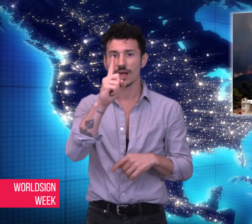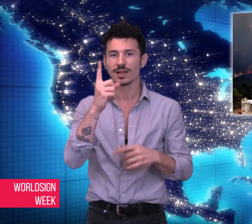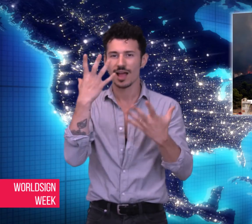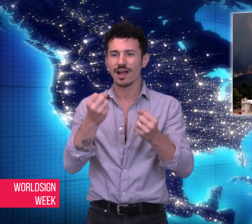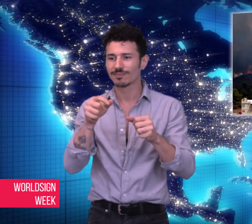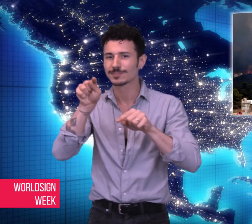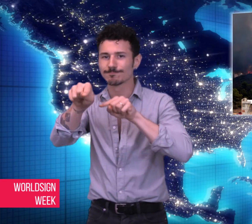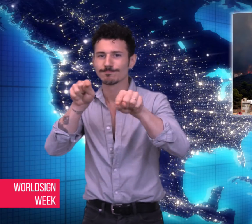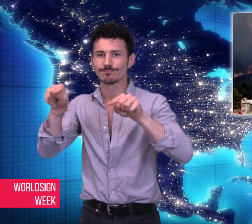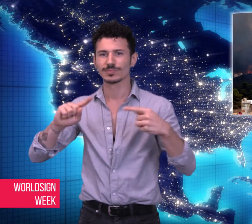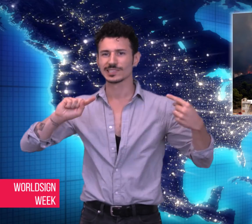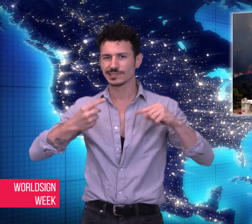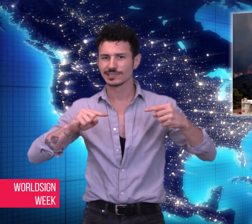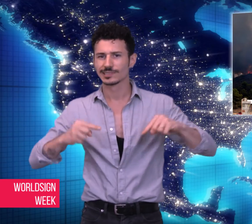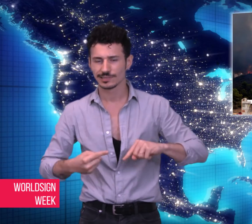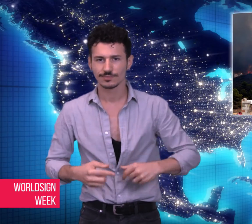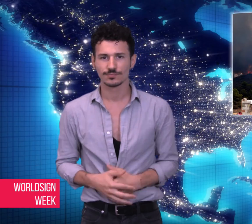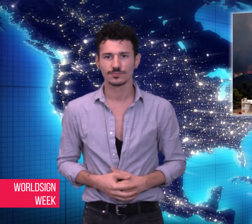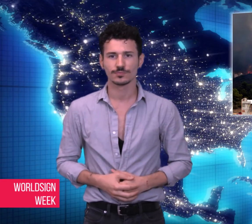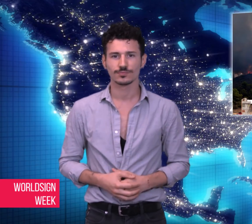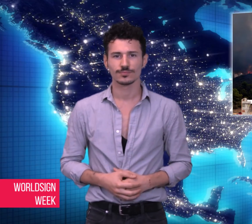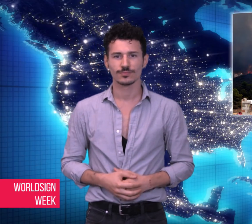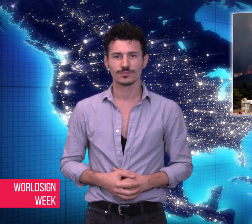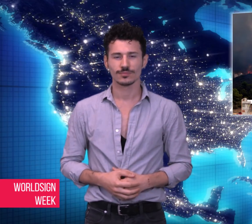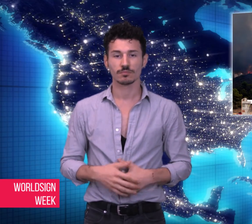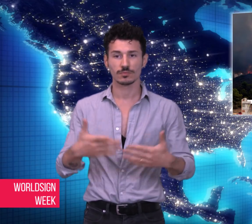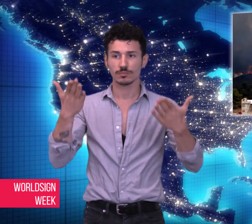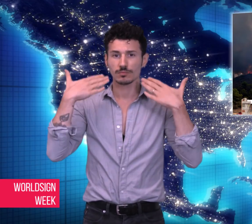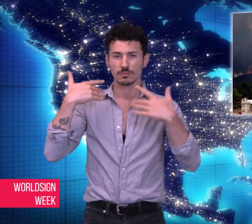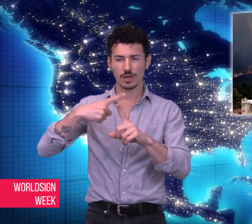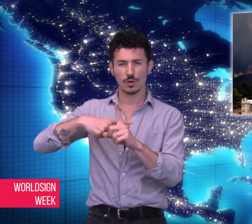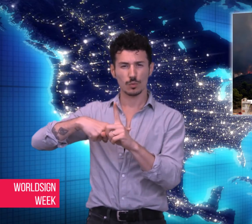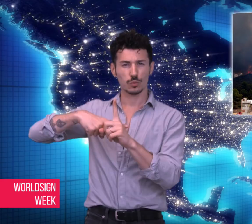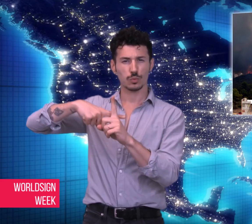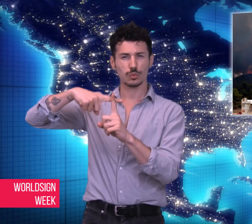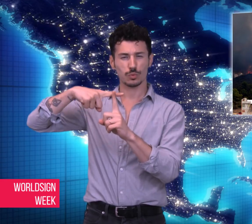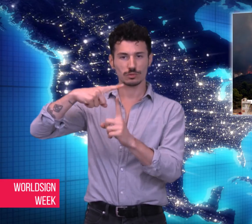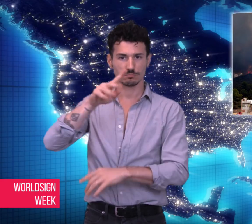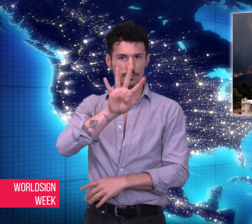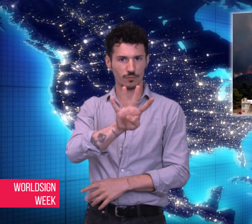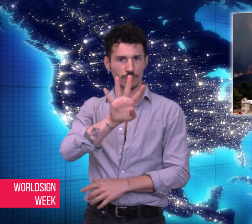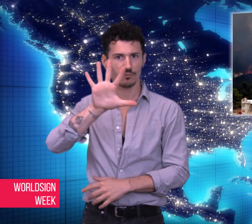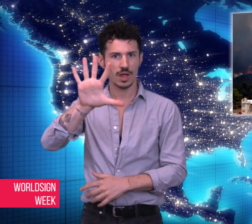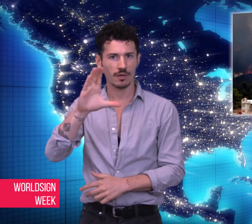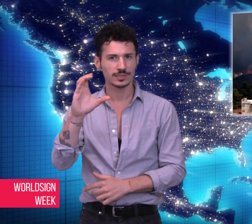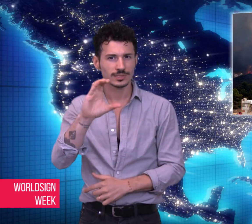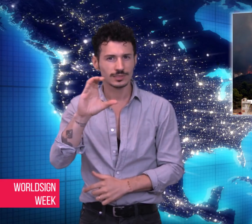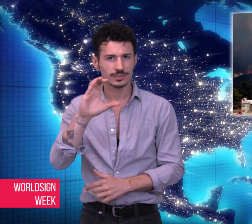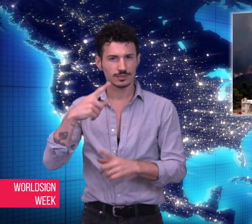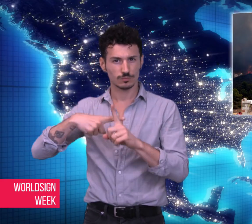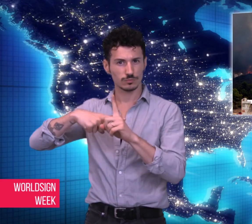45 degrees celsius hit the Iberian peninsula affecting Spain, France and